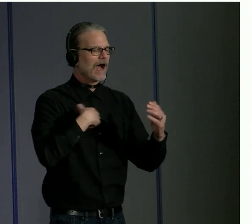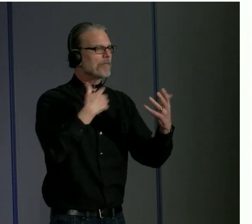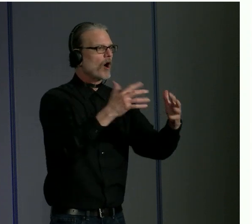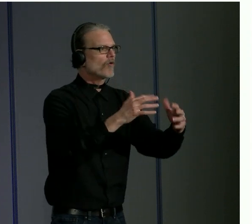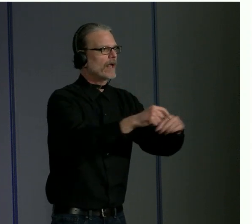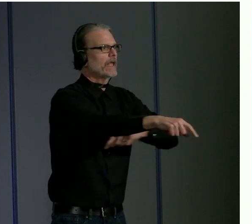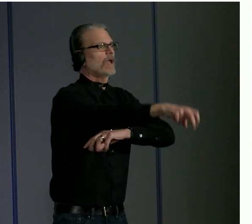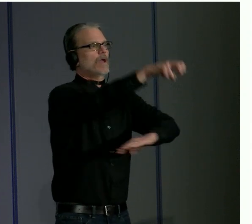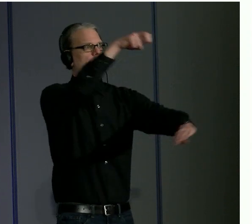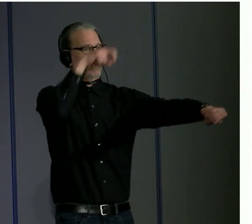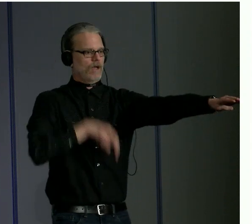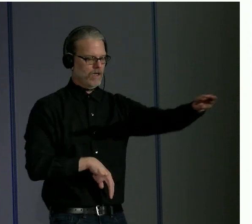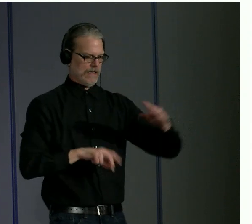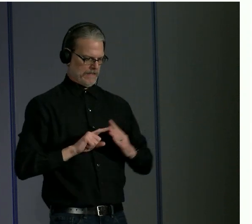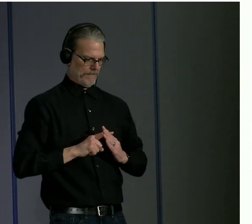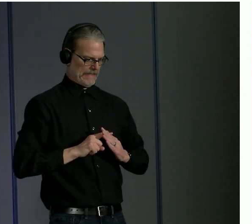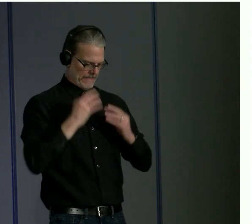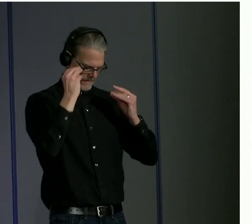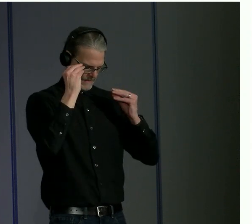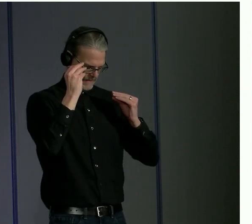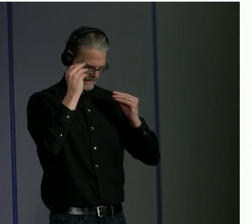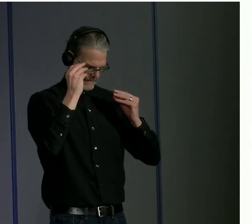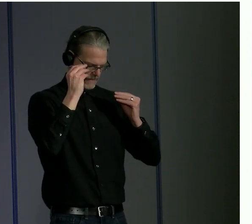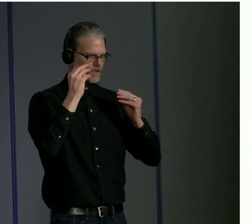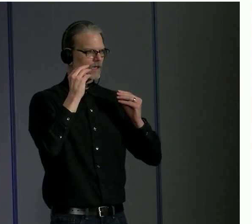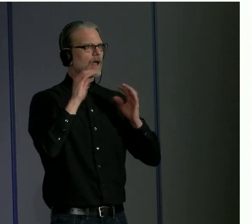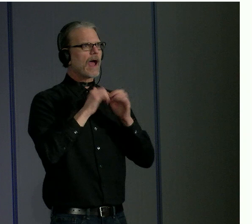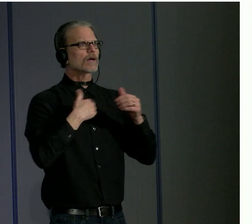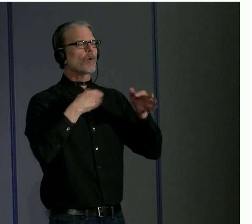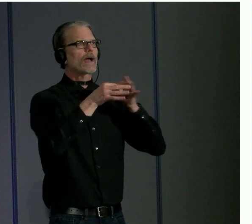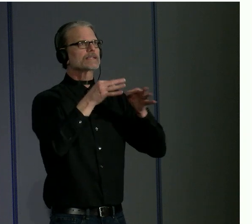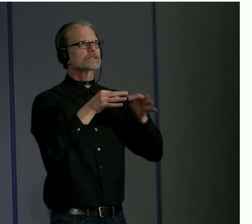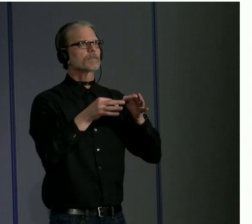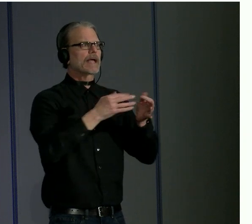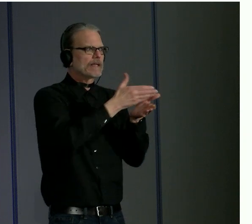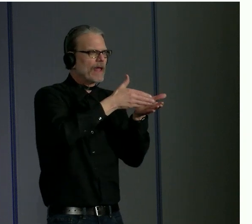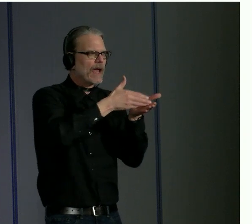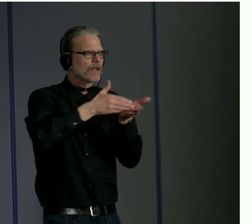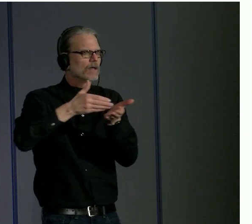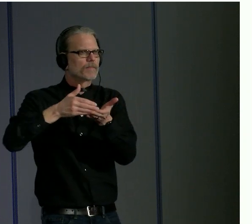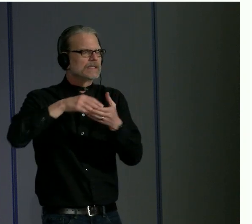How am I going to explain all of the elements going on in the atmospheric